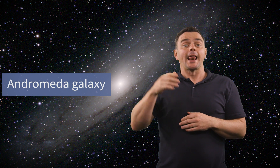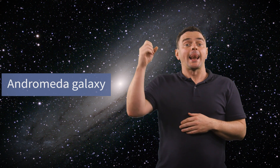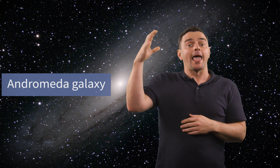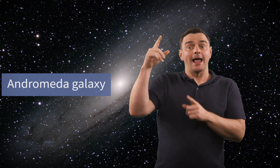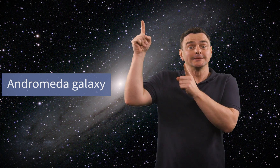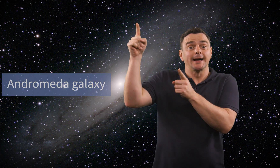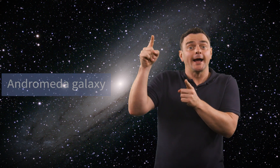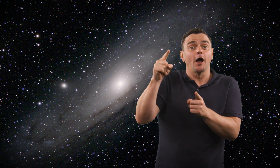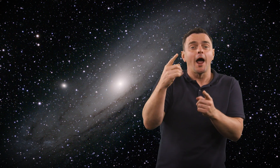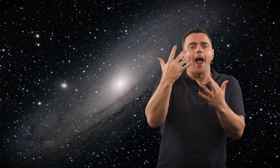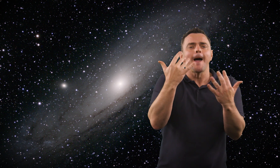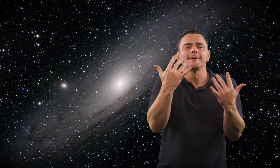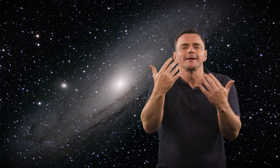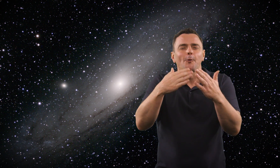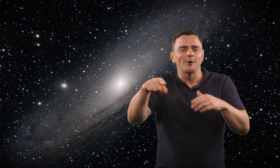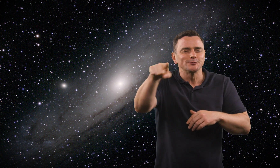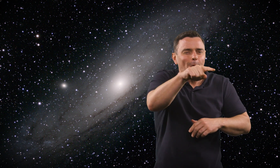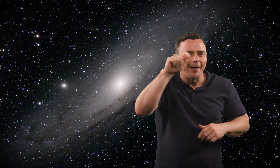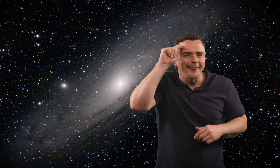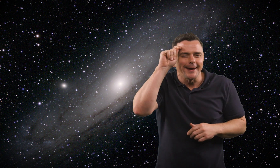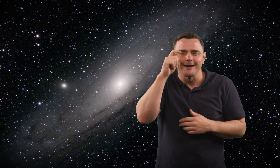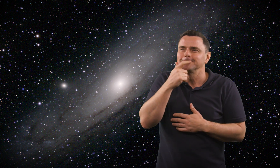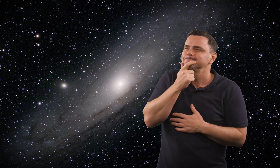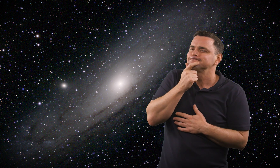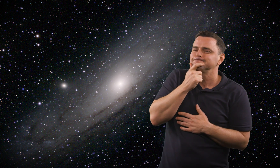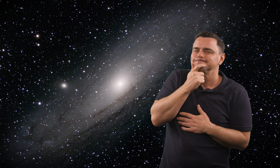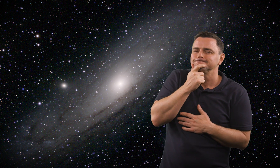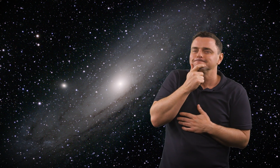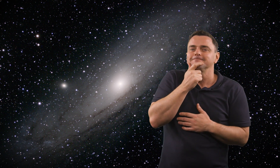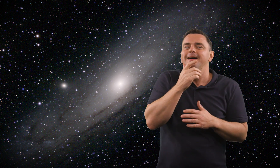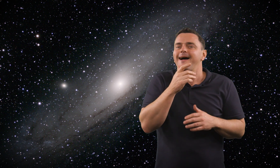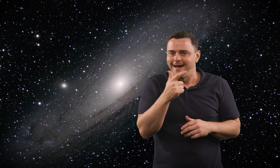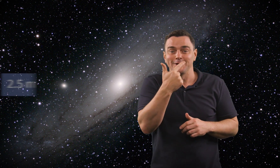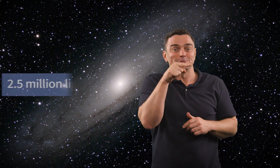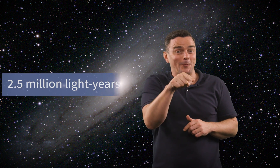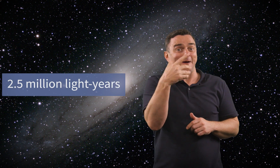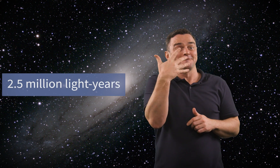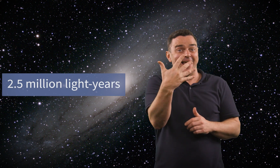And how many light-years away do you think it is from us? Have a think. It's an unbelievable